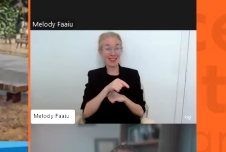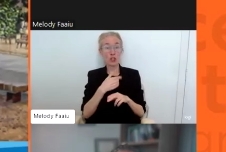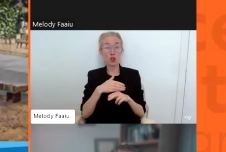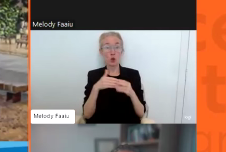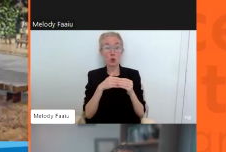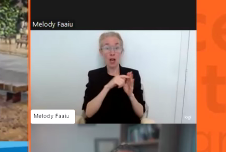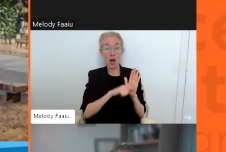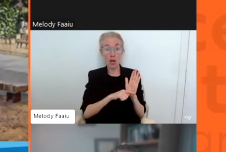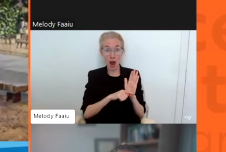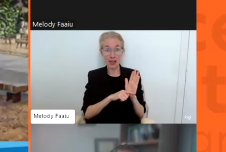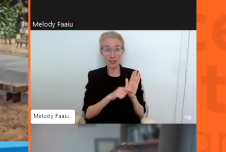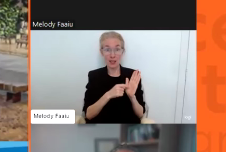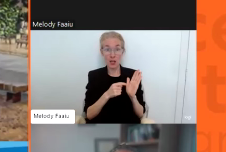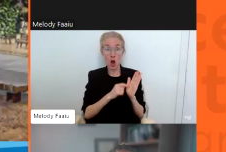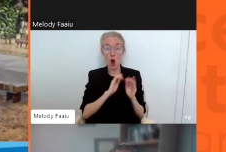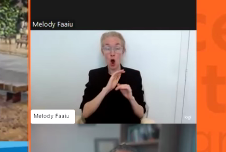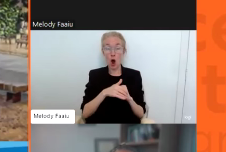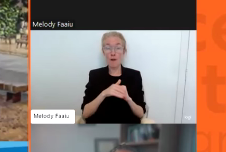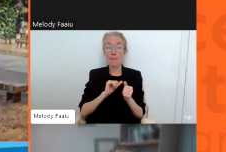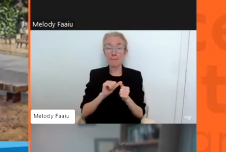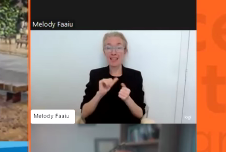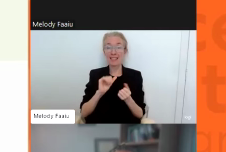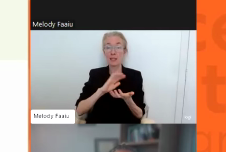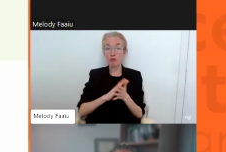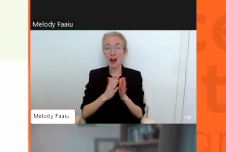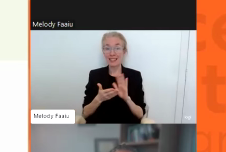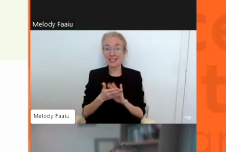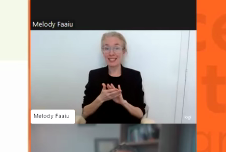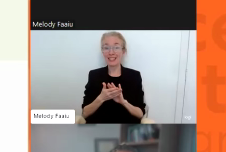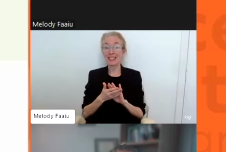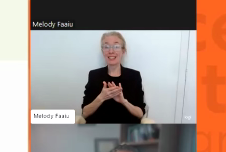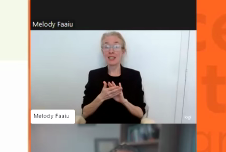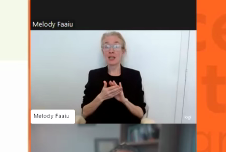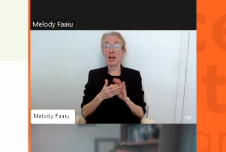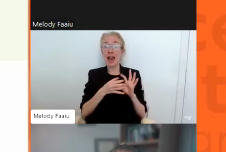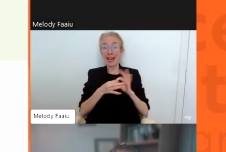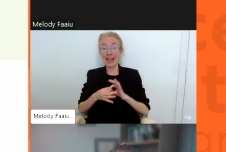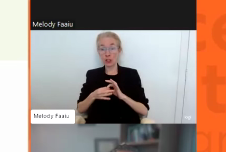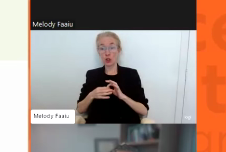practice look like for Kainga Ora. And this is something that we do